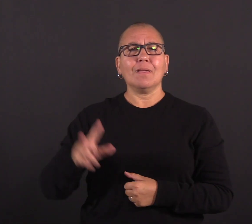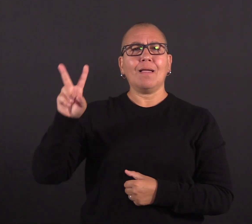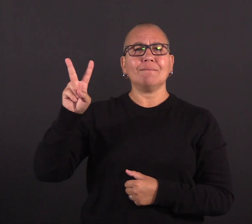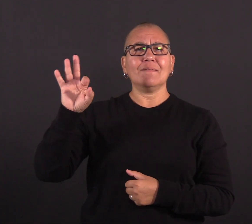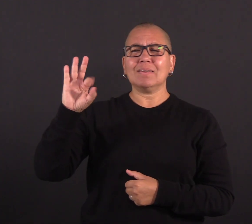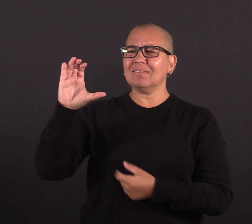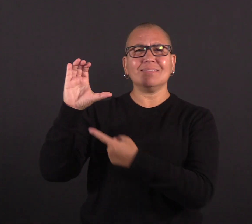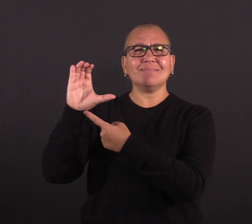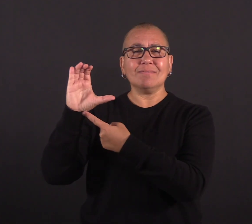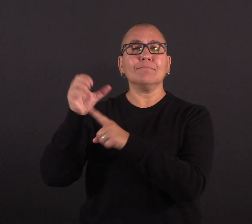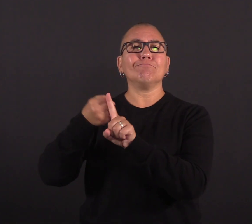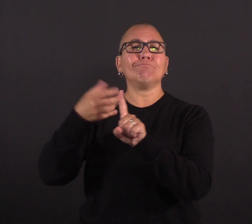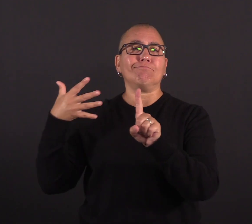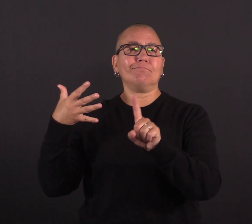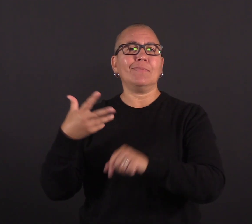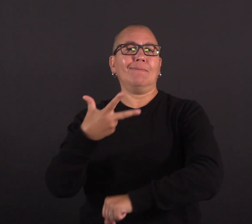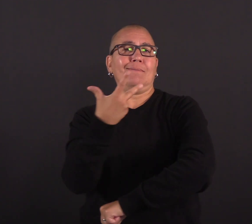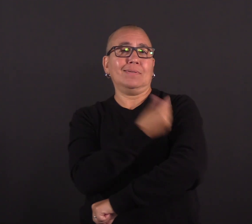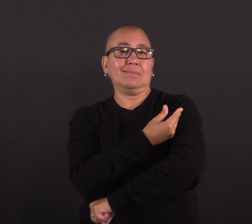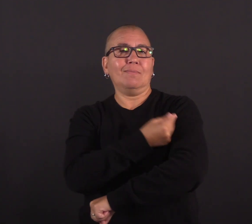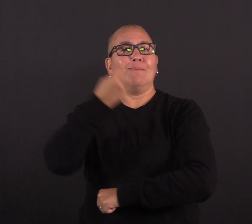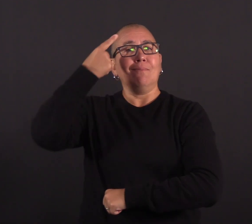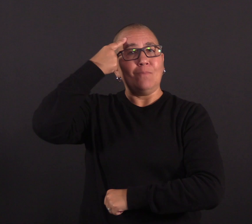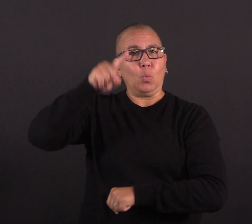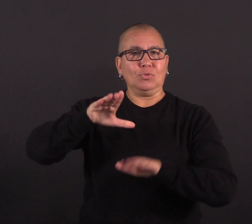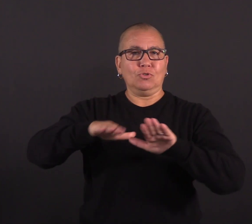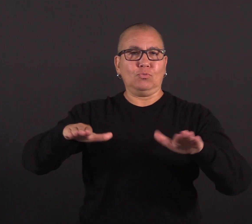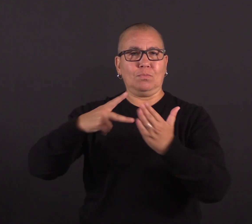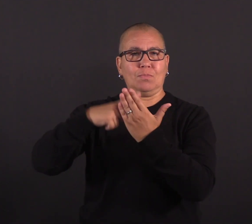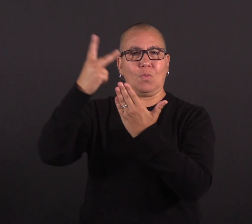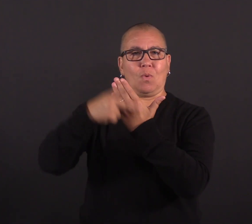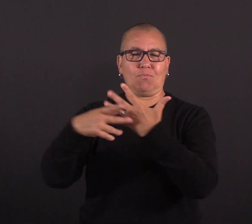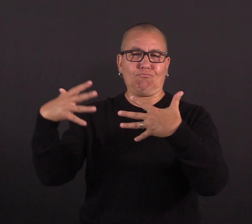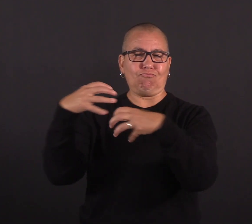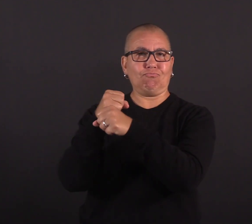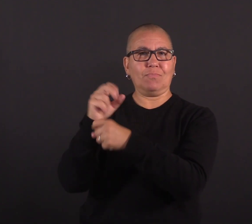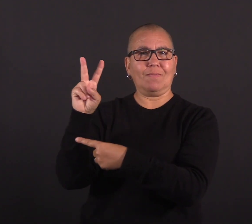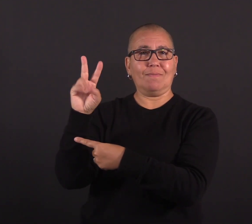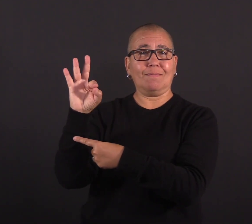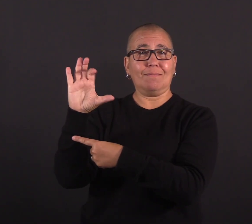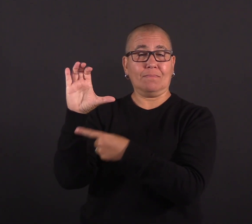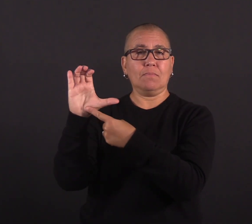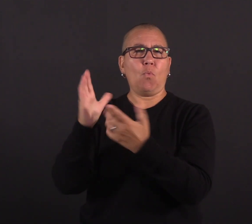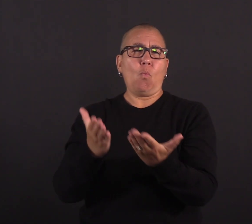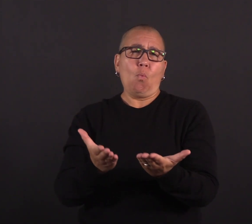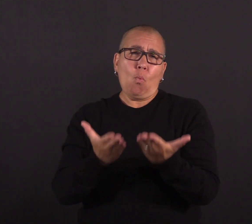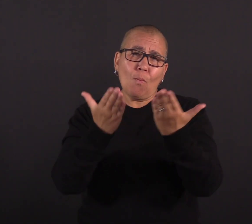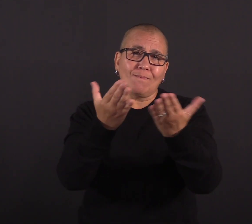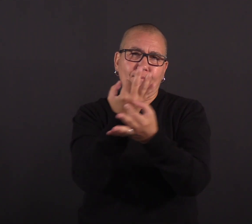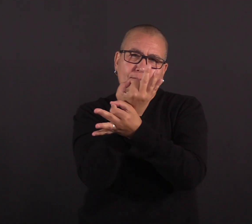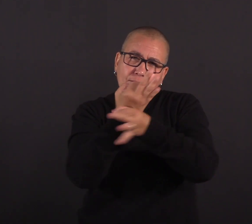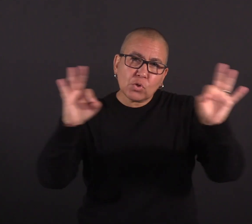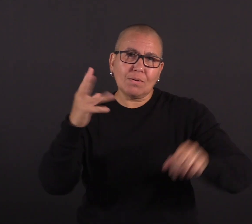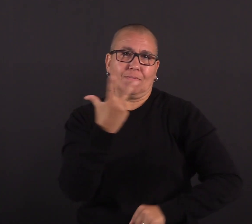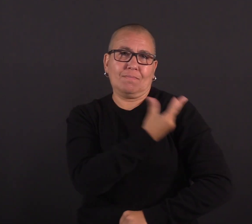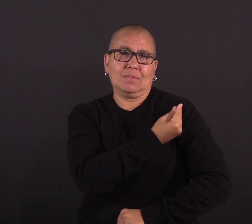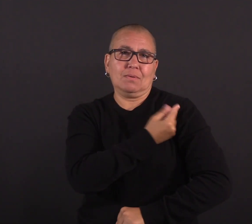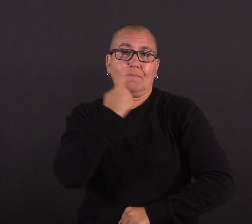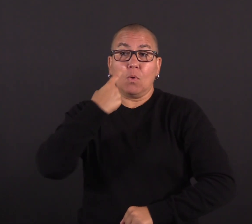1.The Vaccines for Children (VFC) Program offers vaccines at no cost for eligible children through